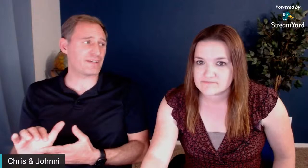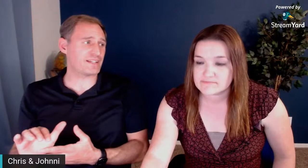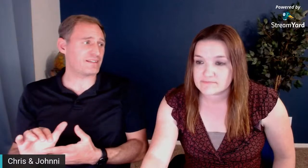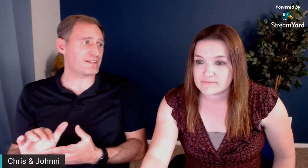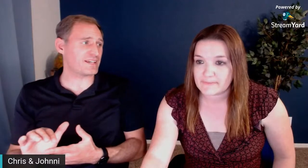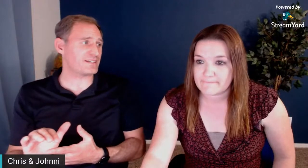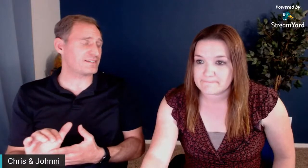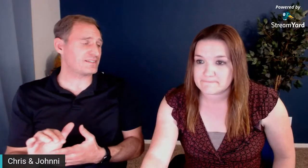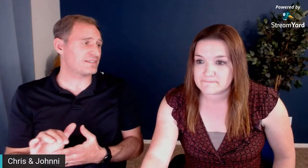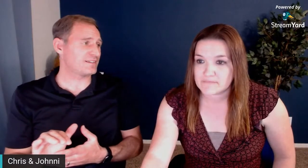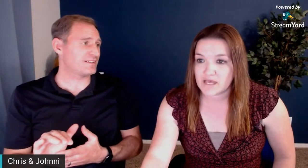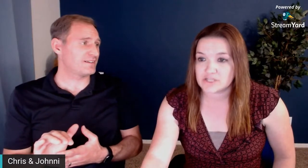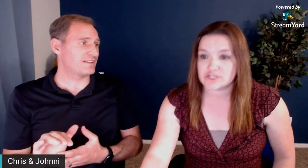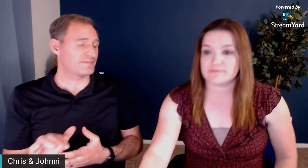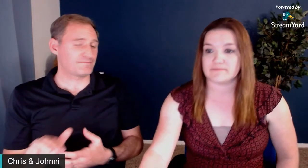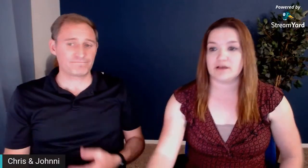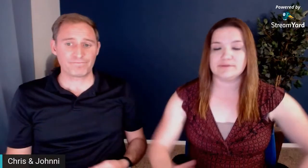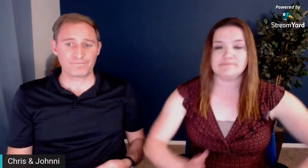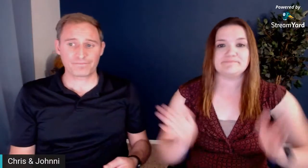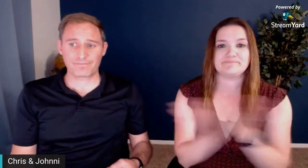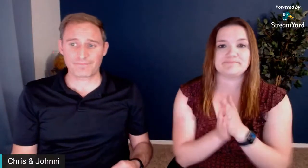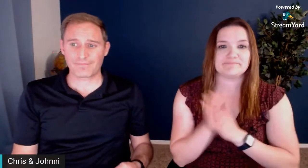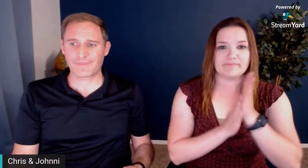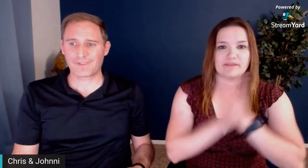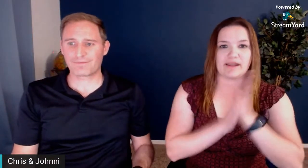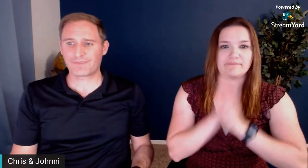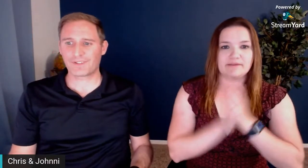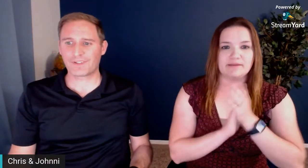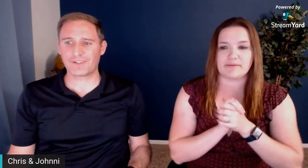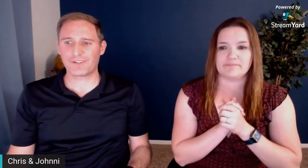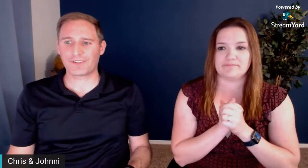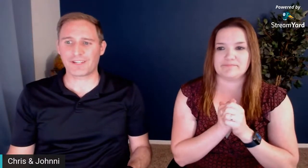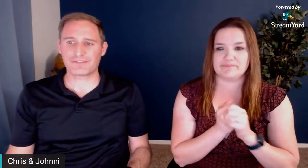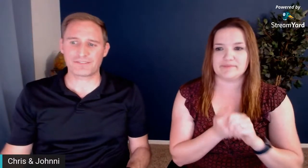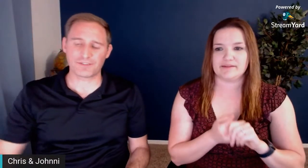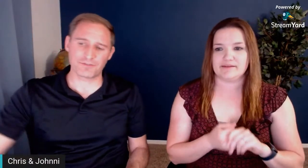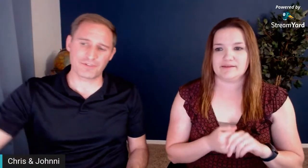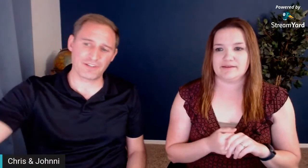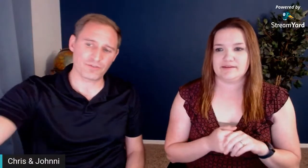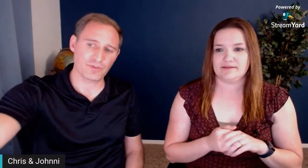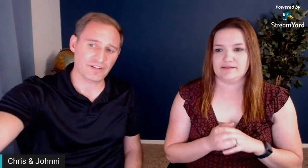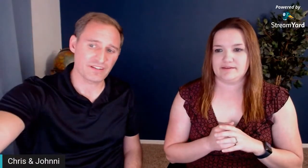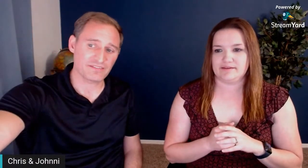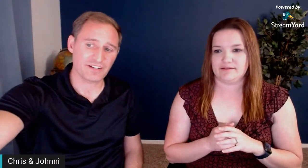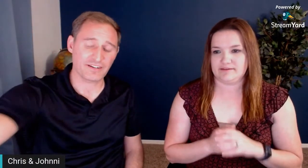end tonight uh sure i'll do it okay here we go okay so either one of these right here